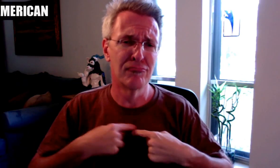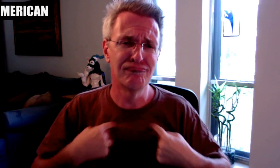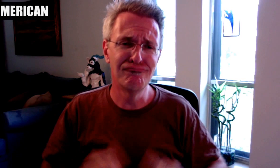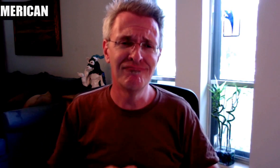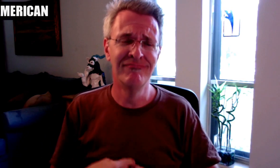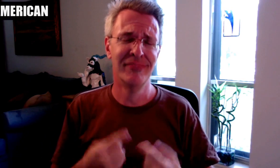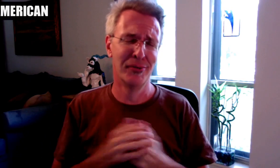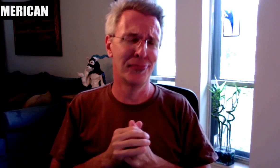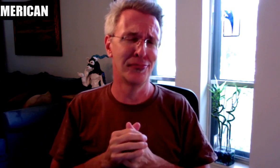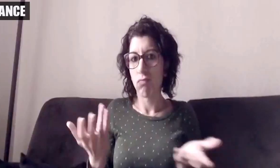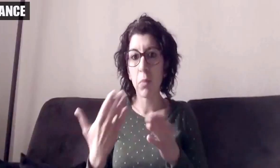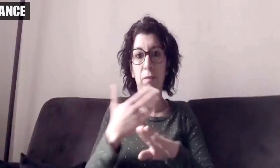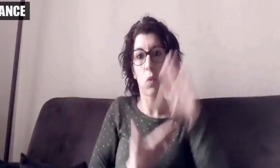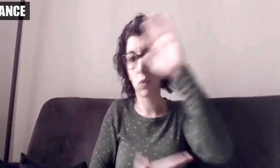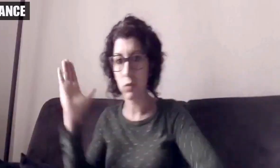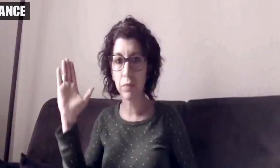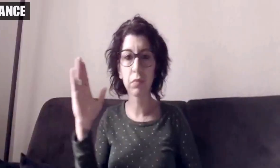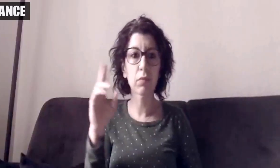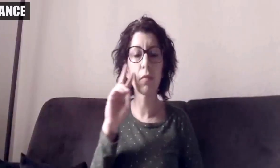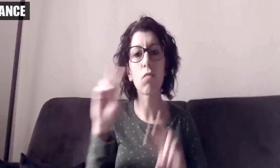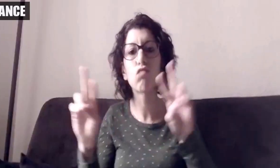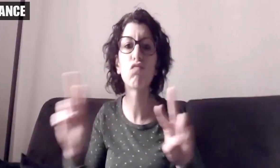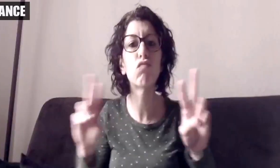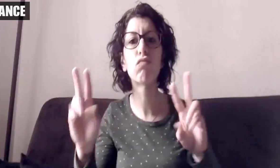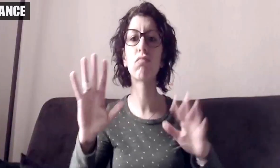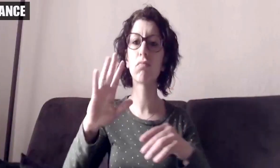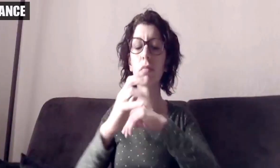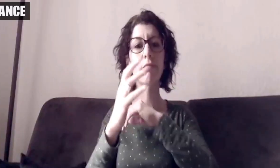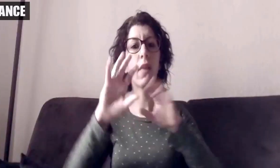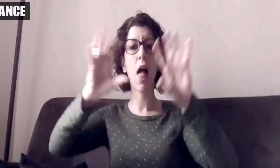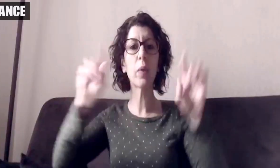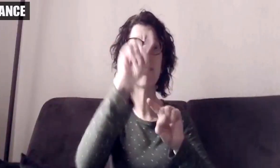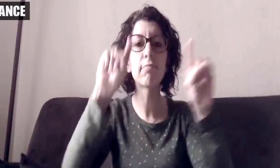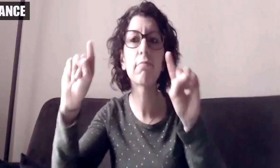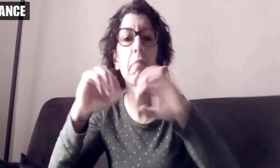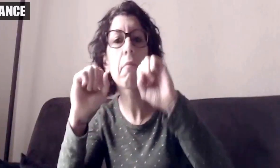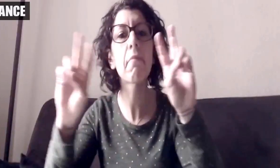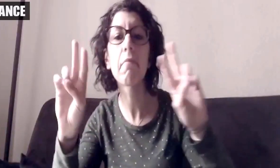Do some research on the countries before you actually visit.